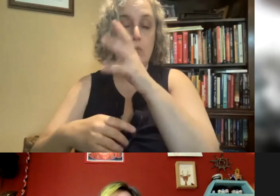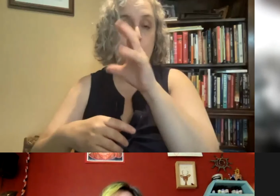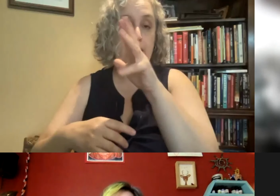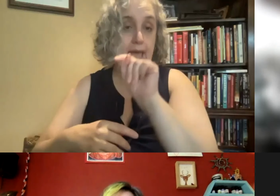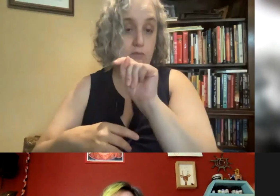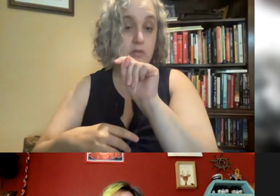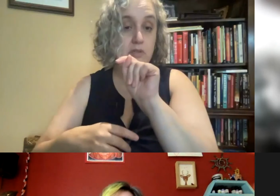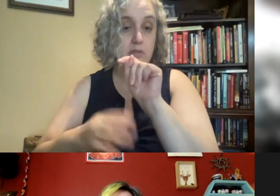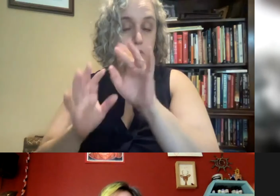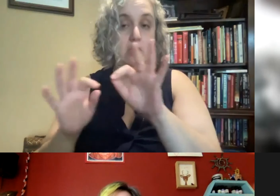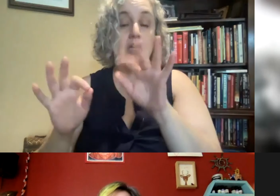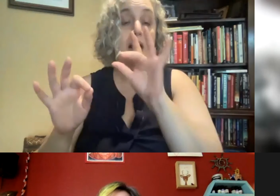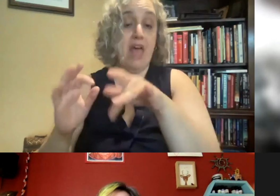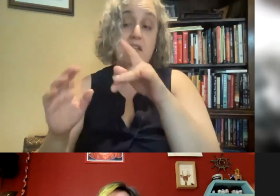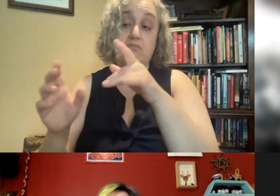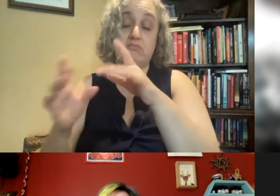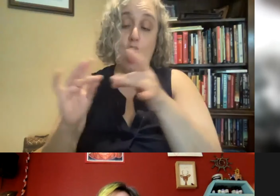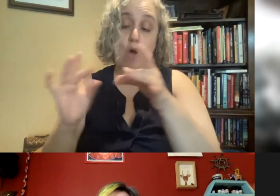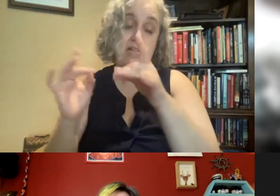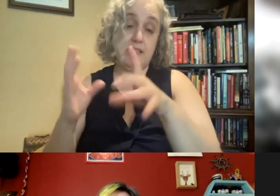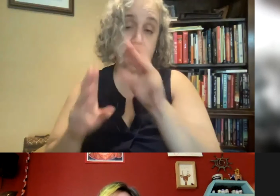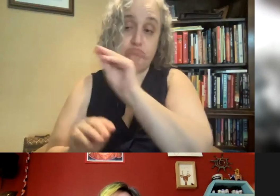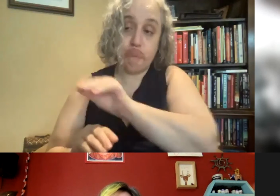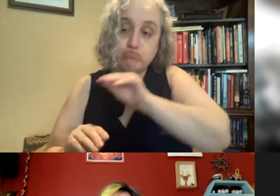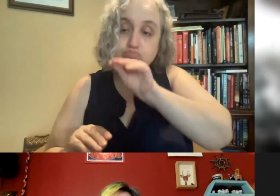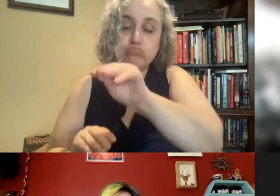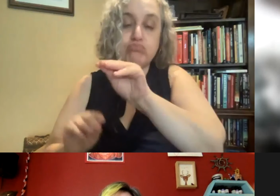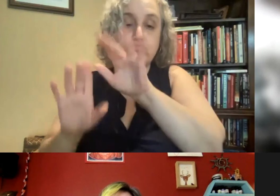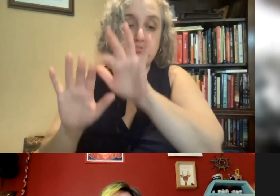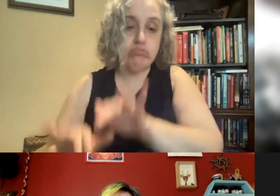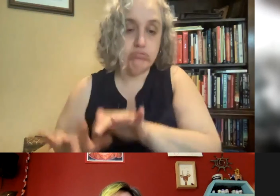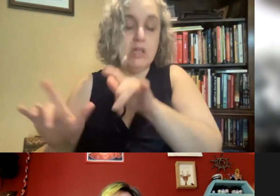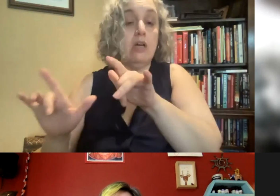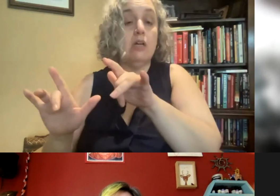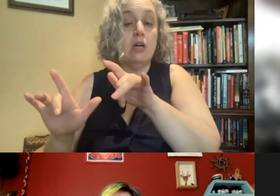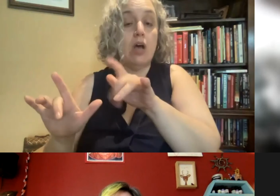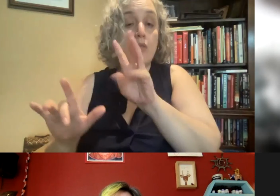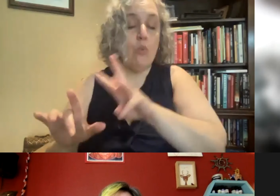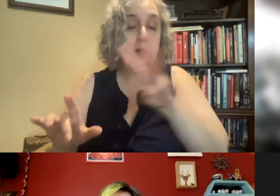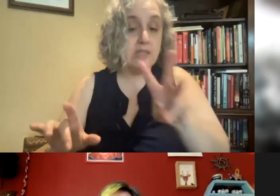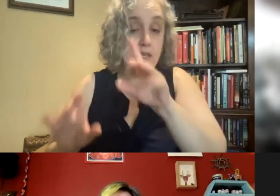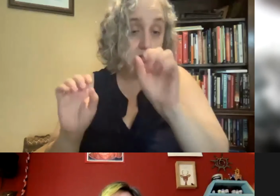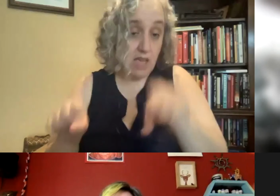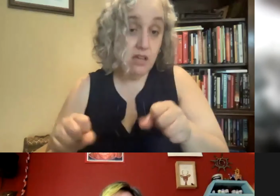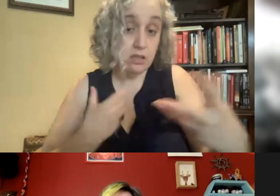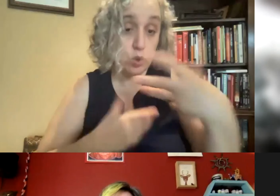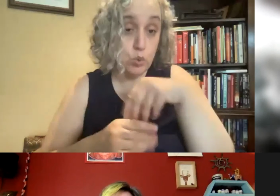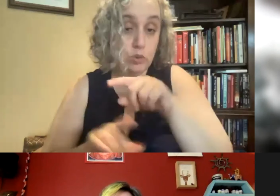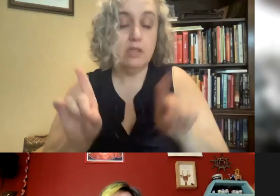potentially continue the discussion on the We Count website. I'm going to be really tough,